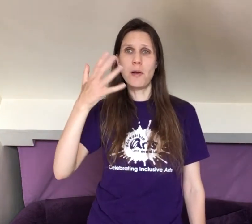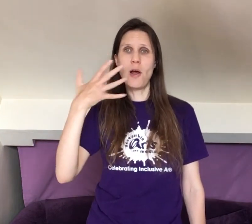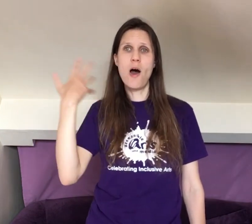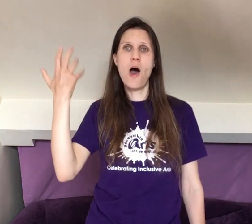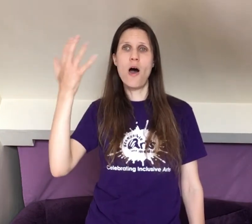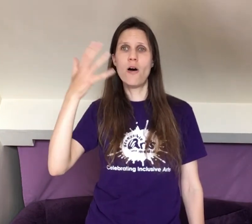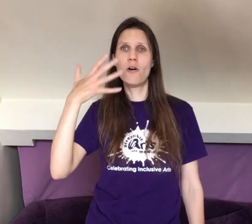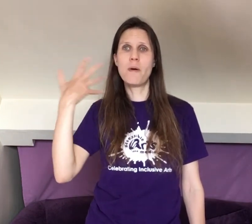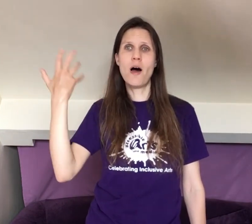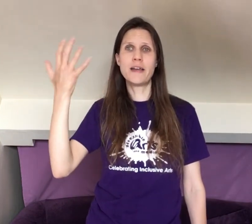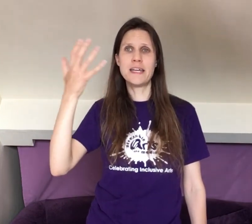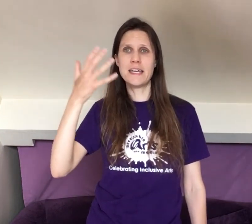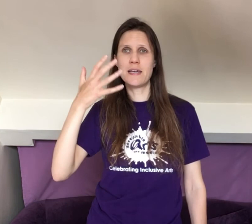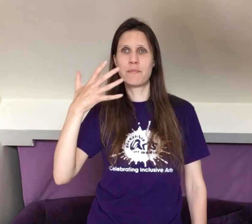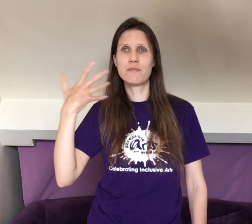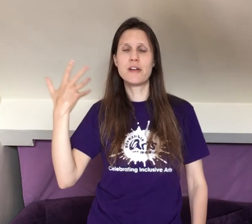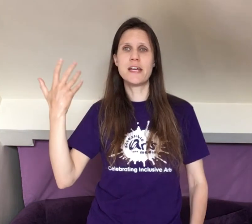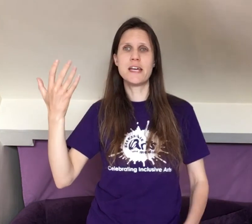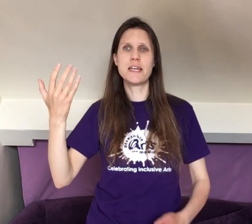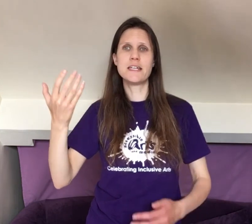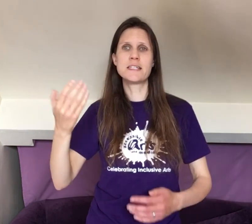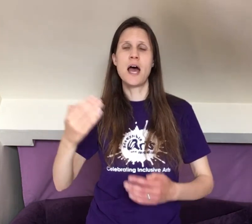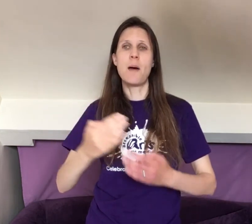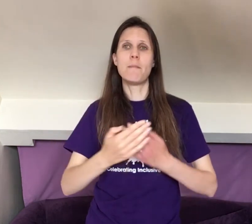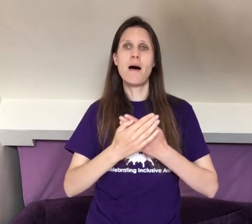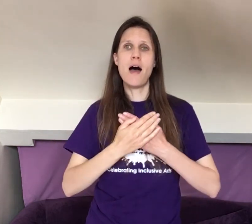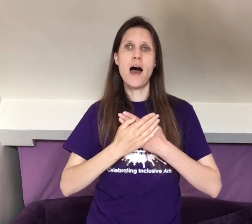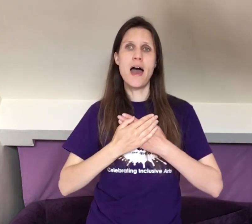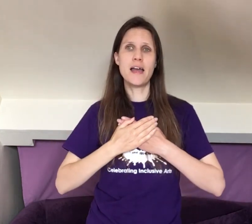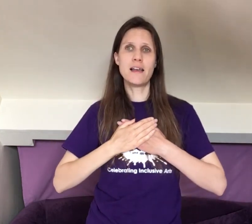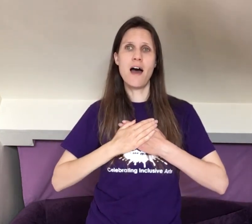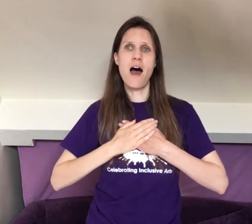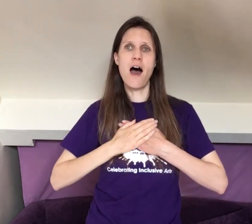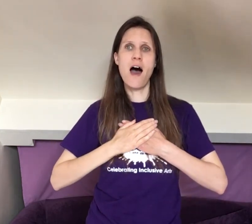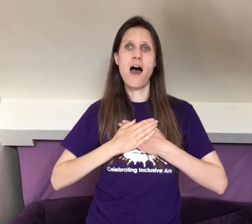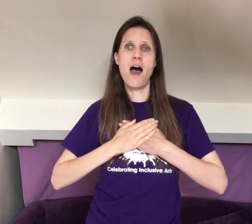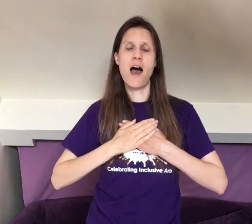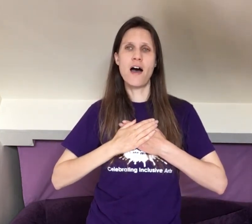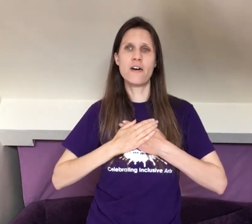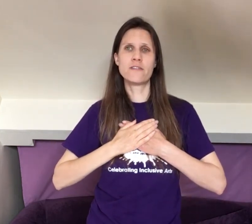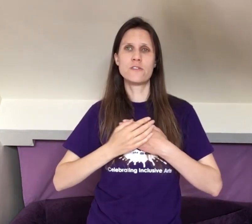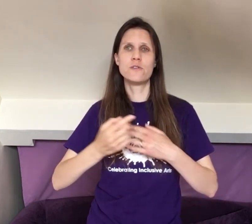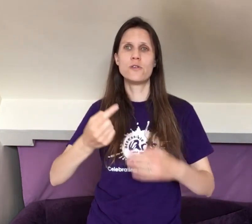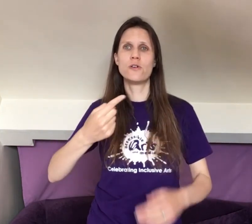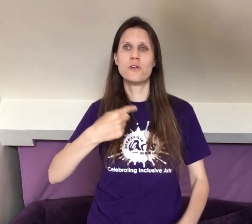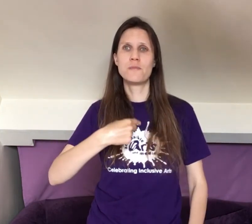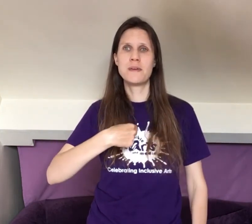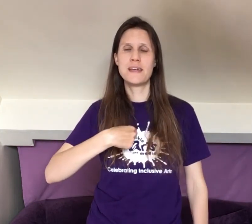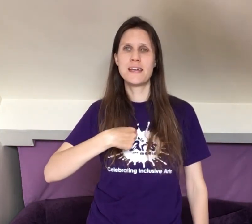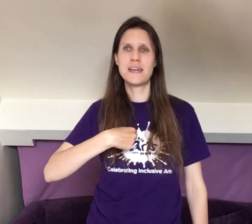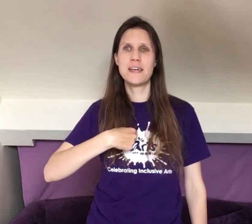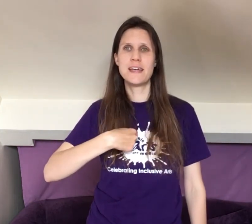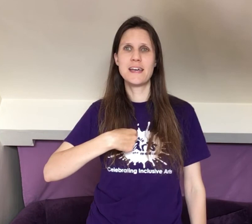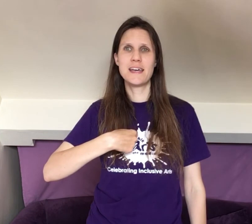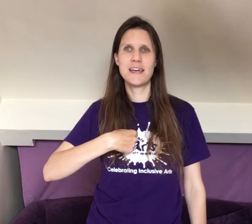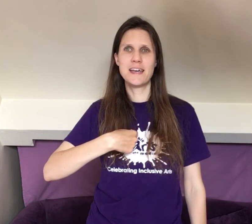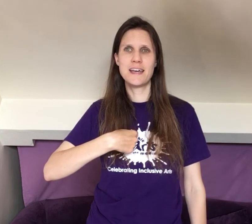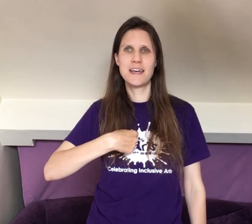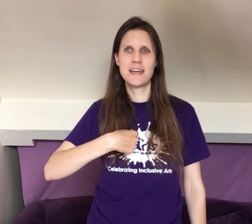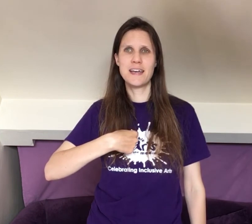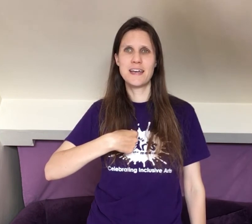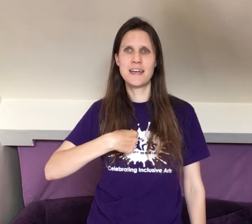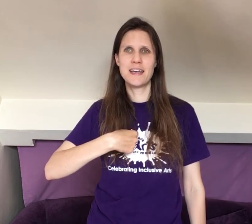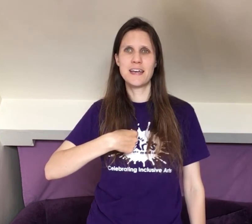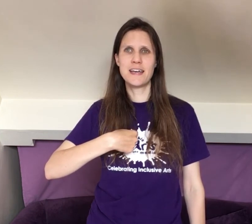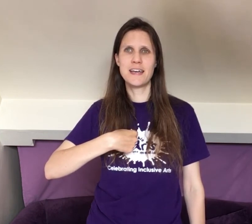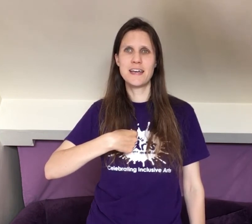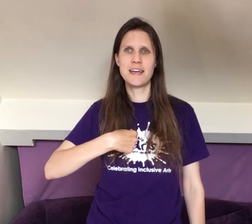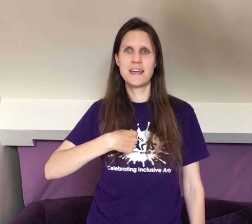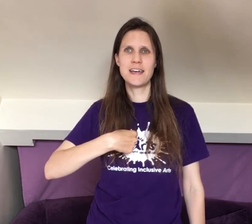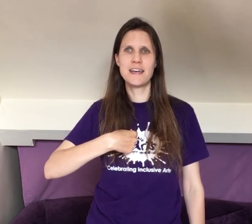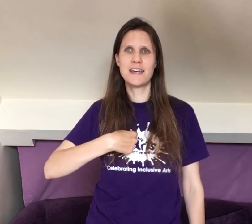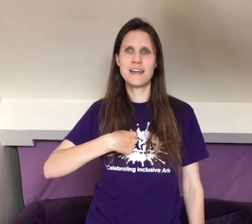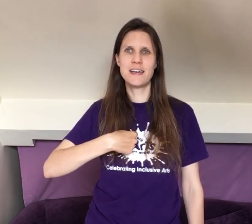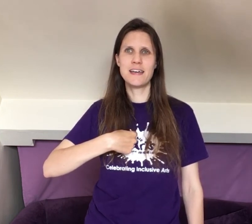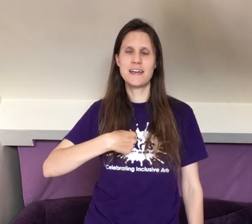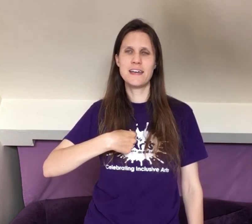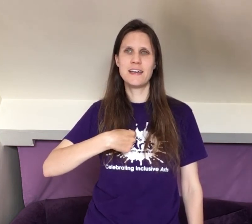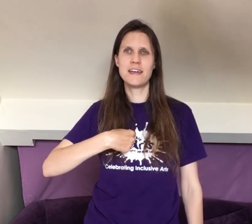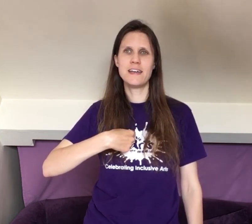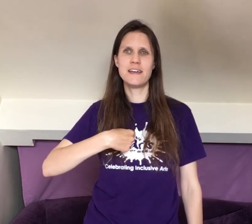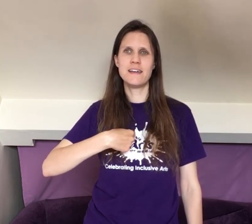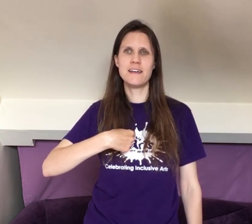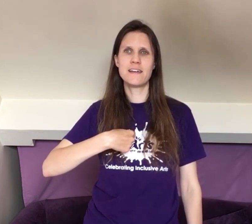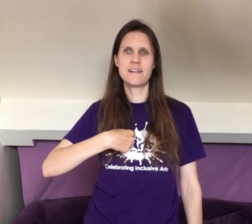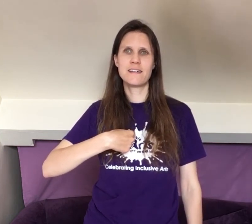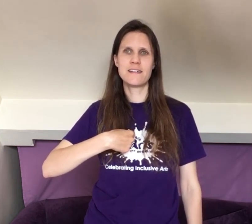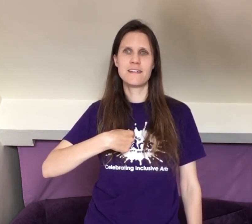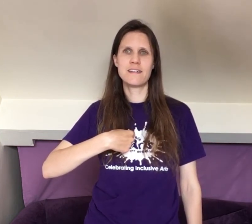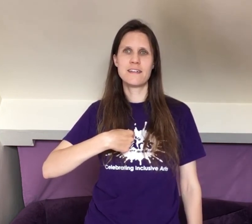blow bonny breeze my love to me.